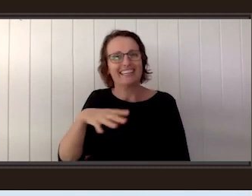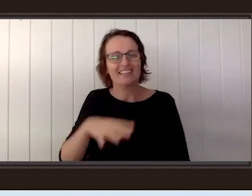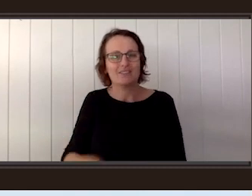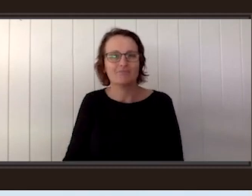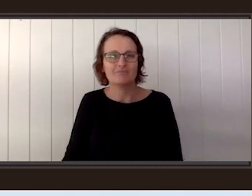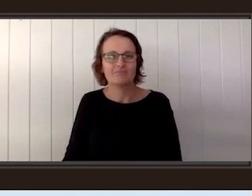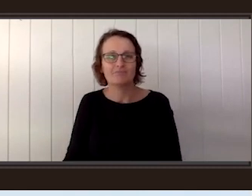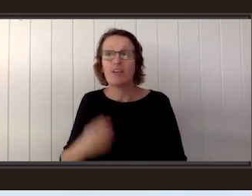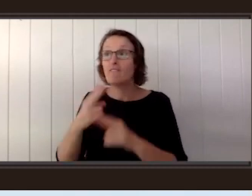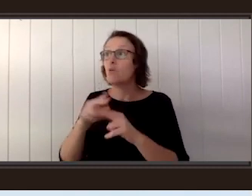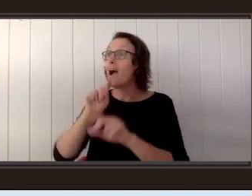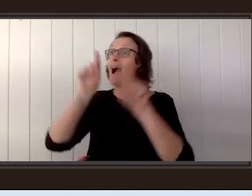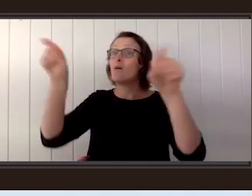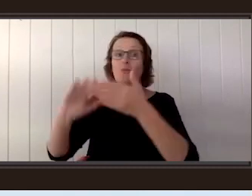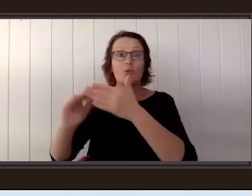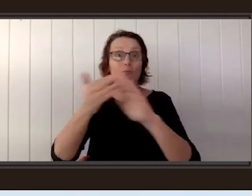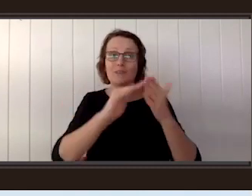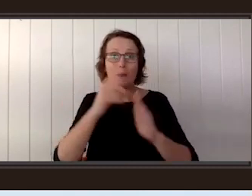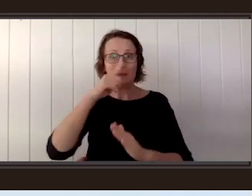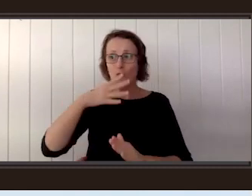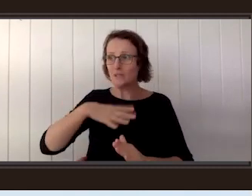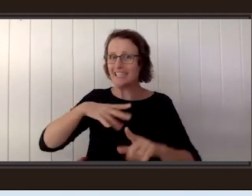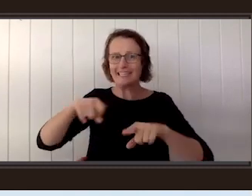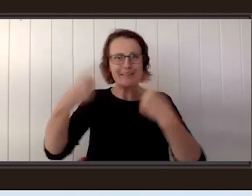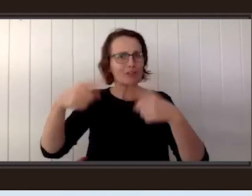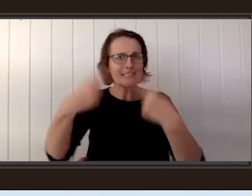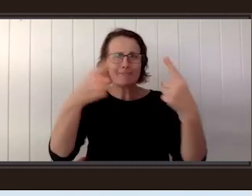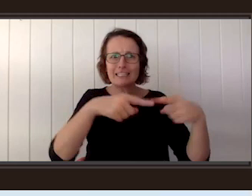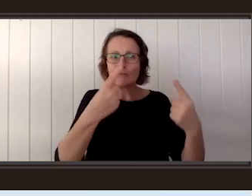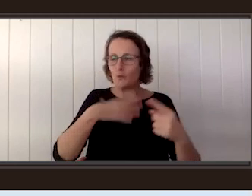rapidly. And our ability to understand and respond to those